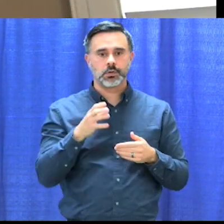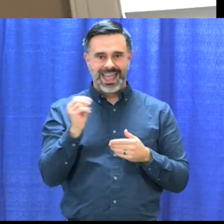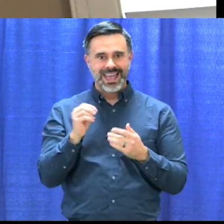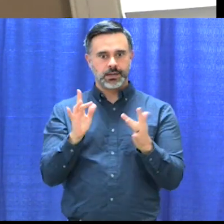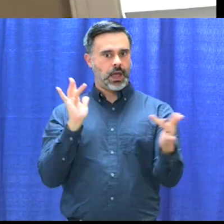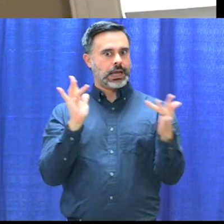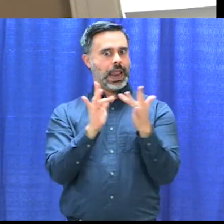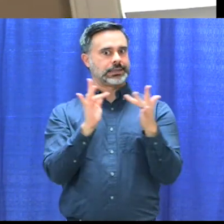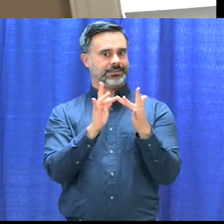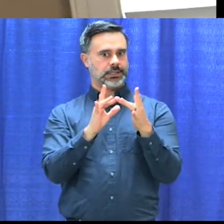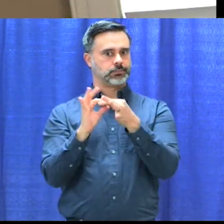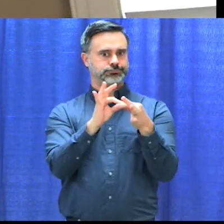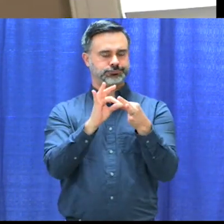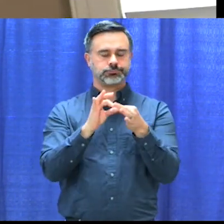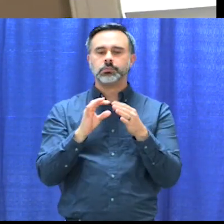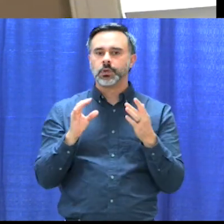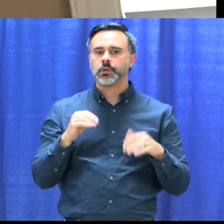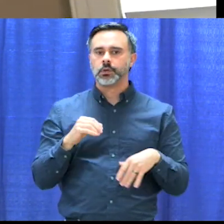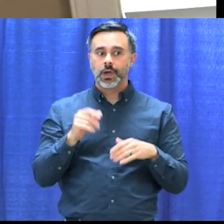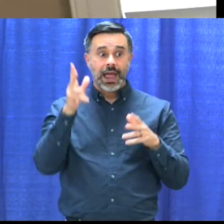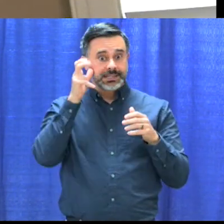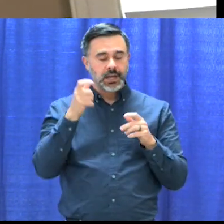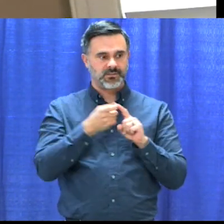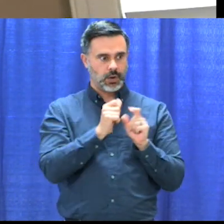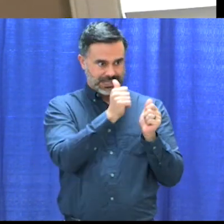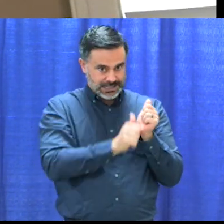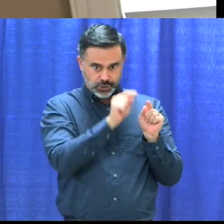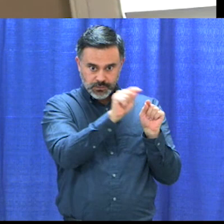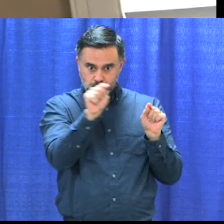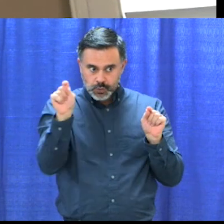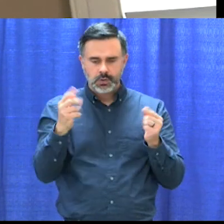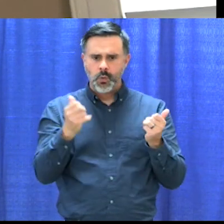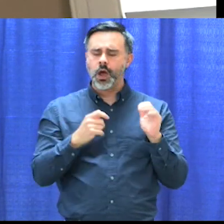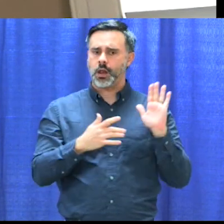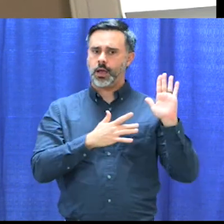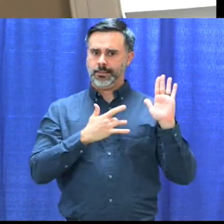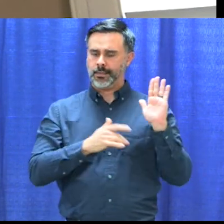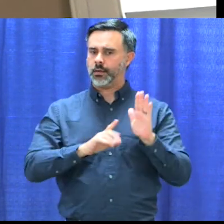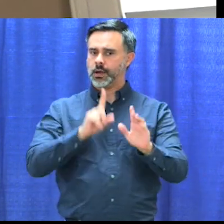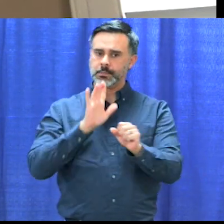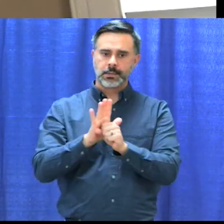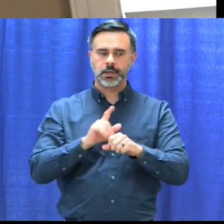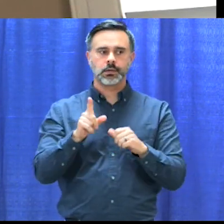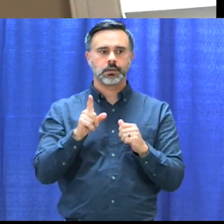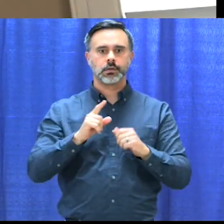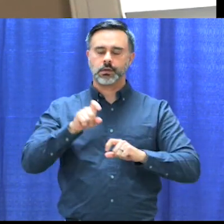I expect to hear from each of you today a commitment to ensure that these needs are met and the gaps are closed.